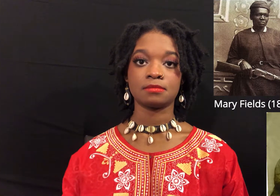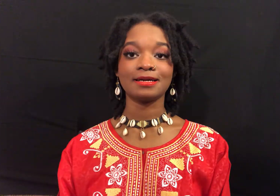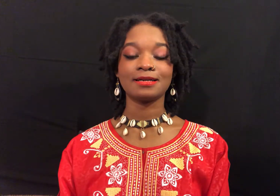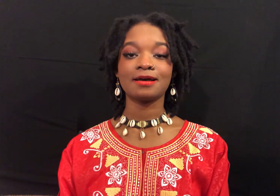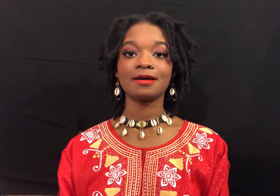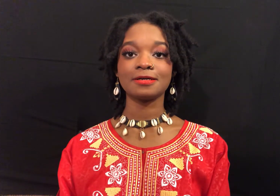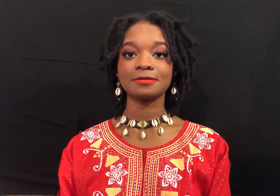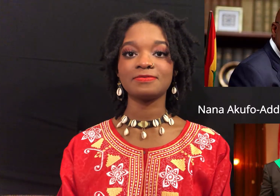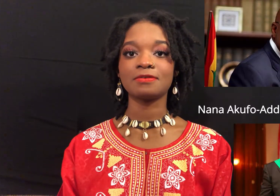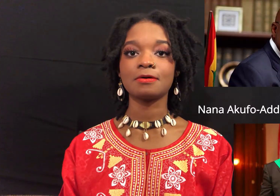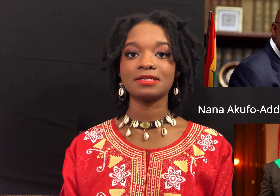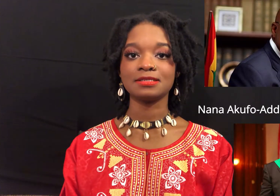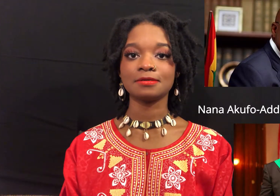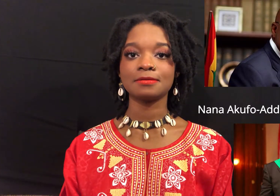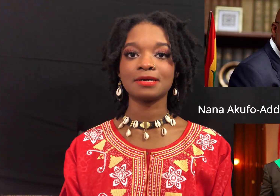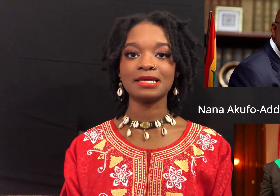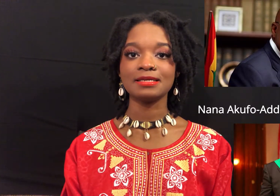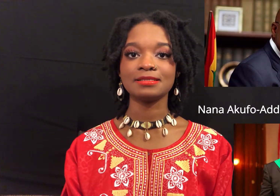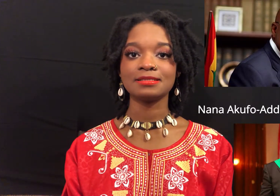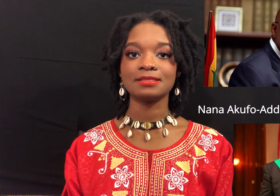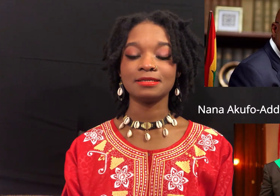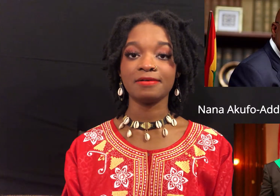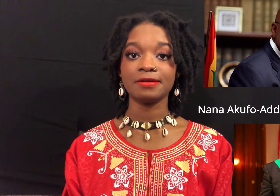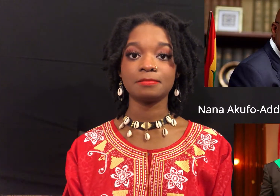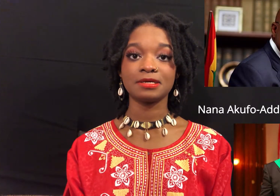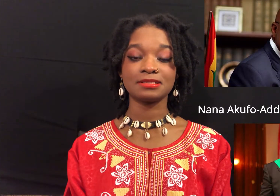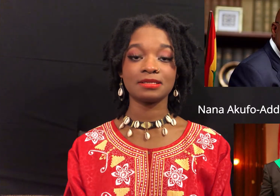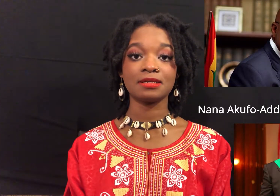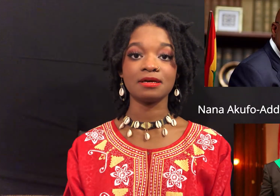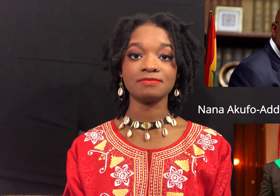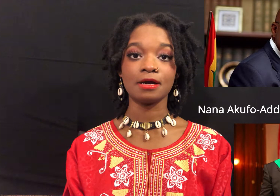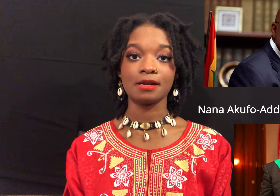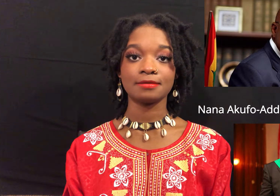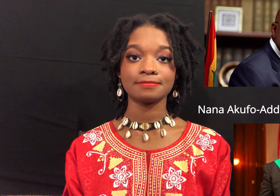Nana Akufo-Addo is the current President of Ghana.